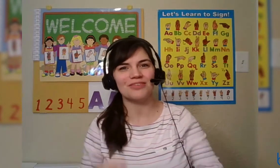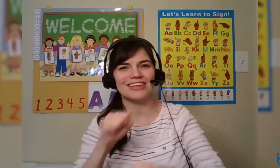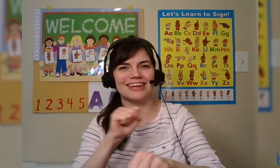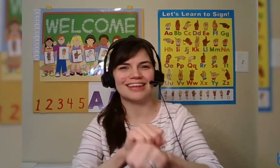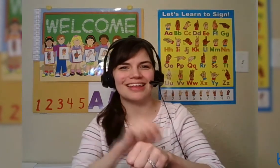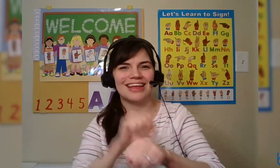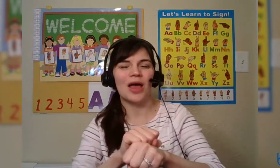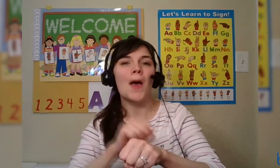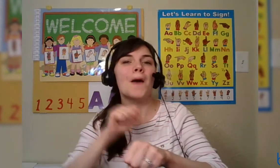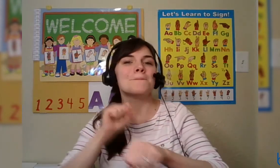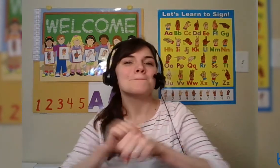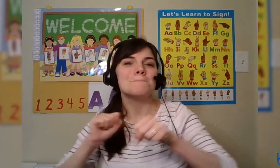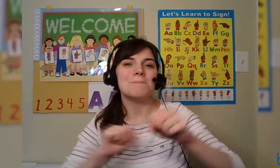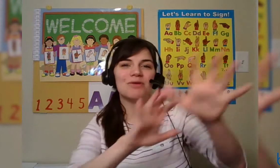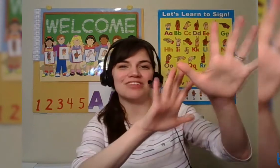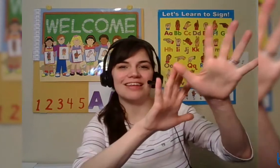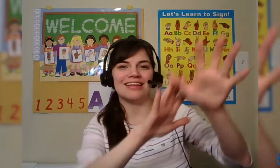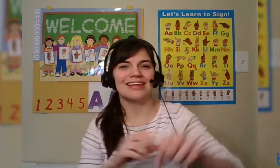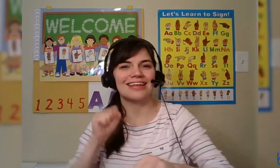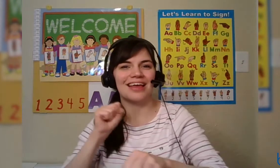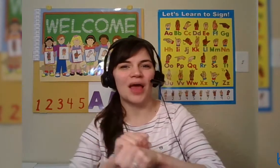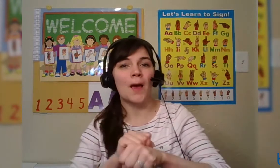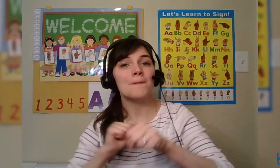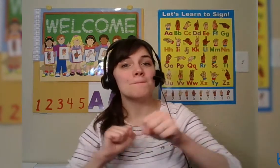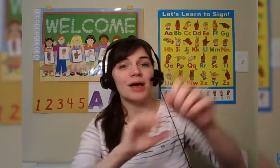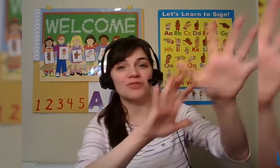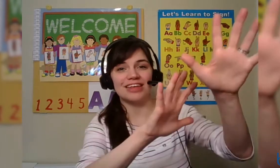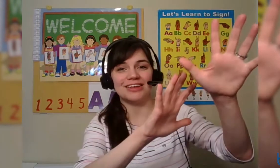mountain. Mountain. Mountain.